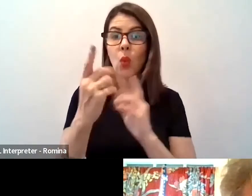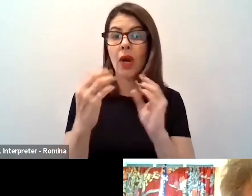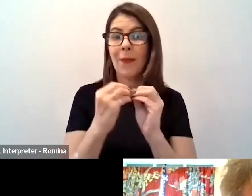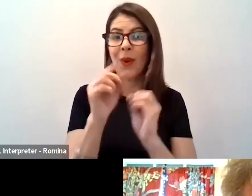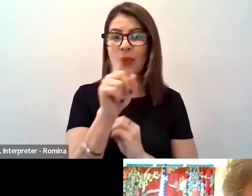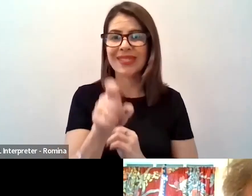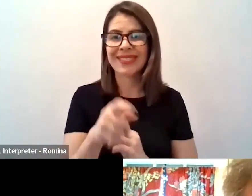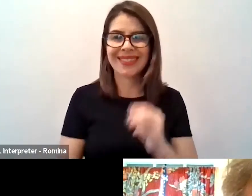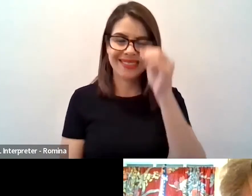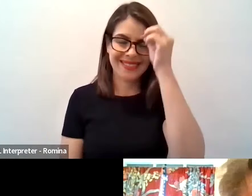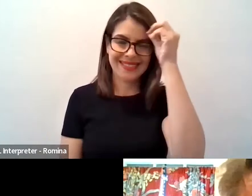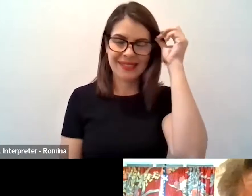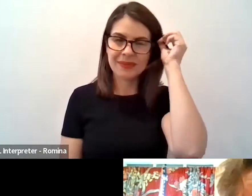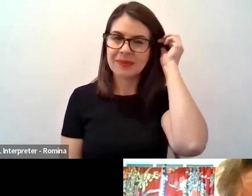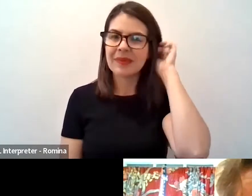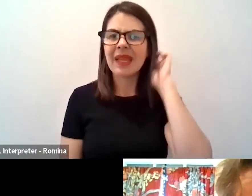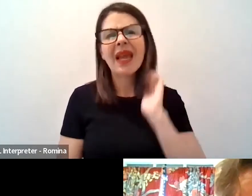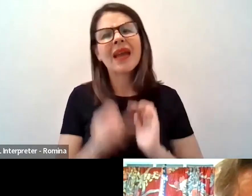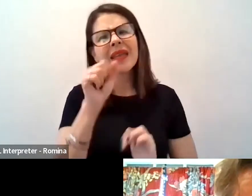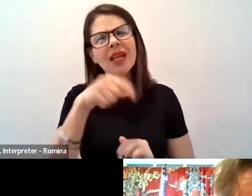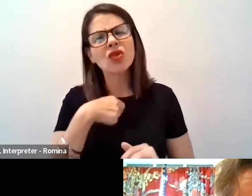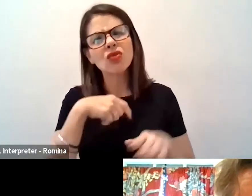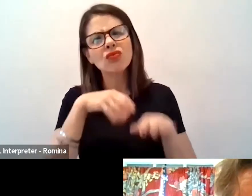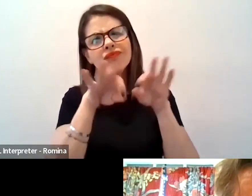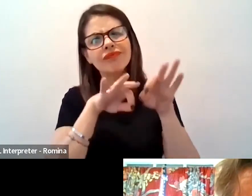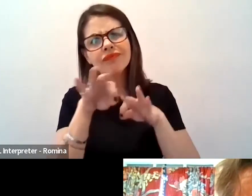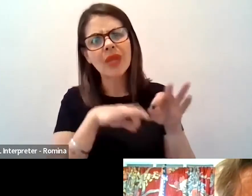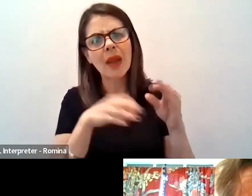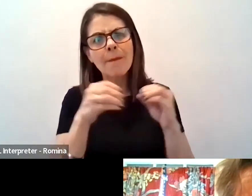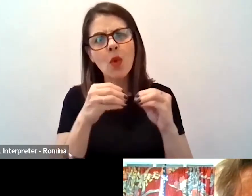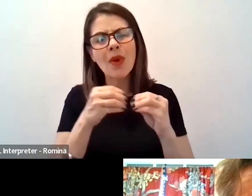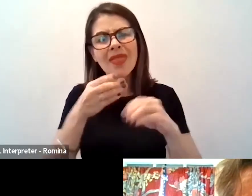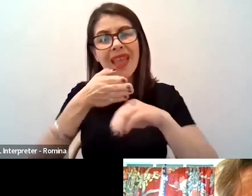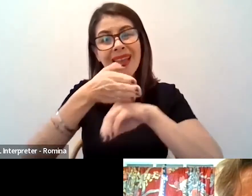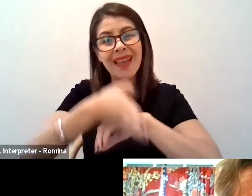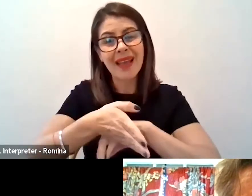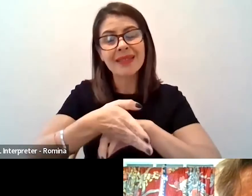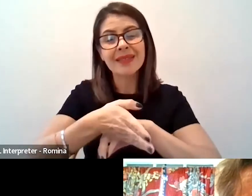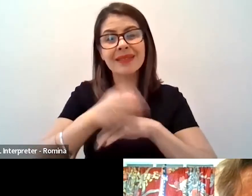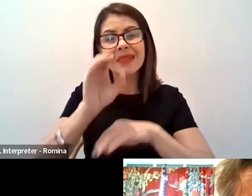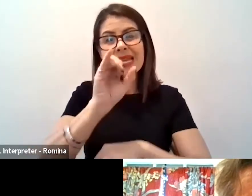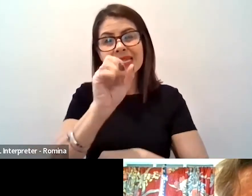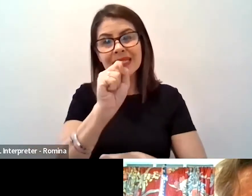Can you speak to the post set handling of an unresolved issue?